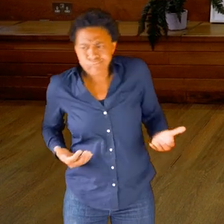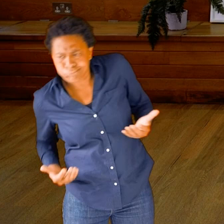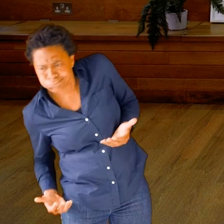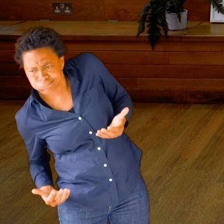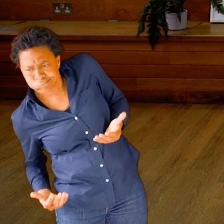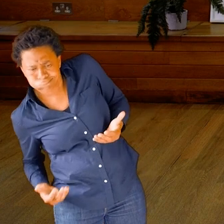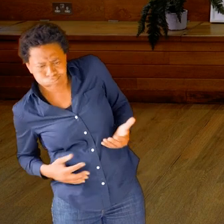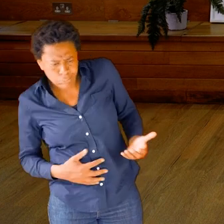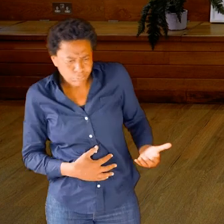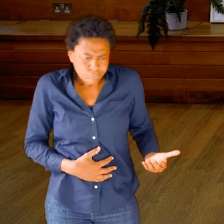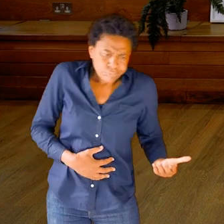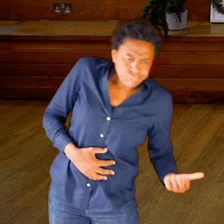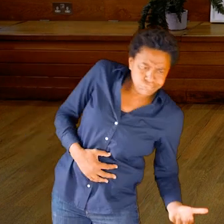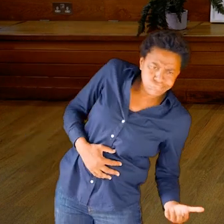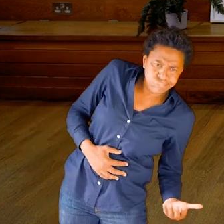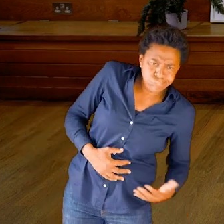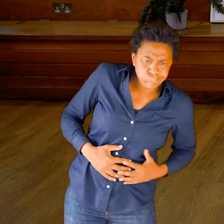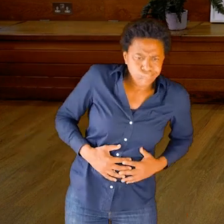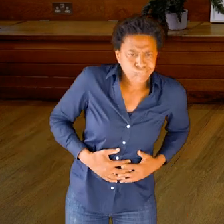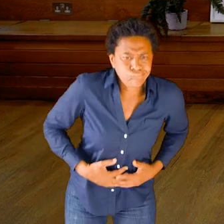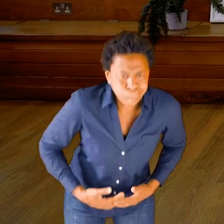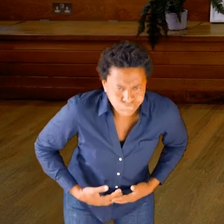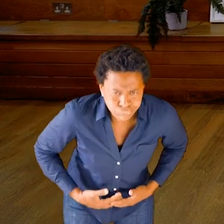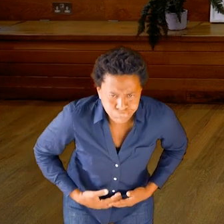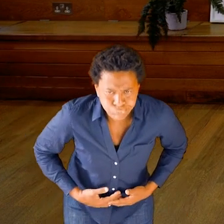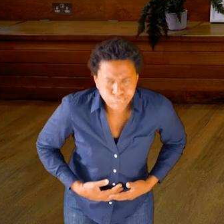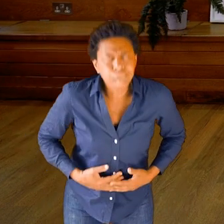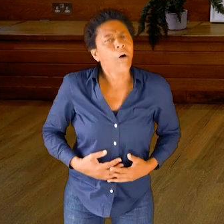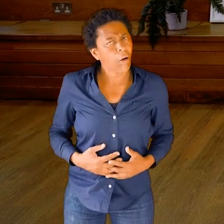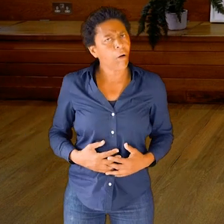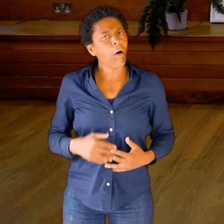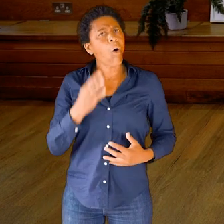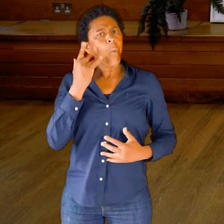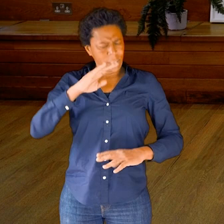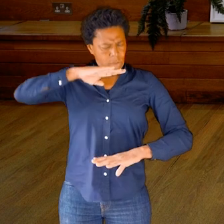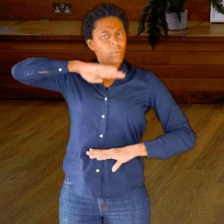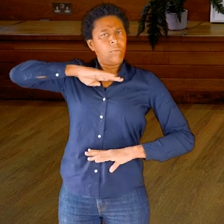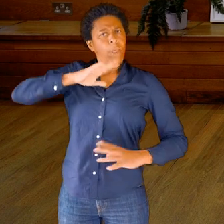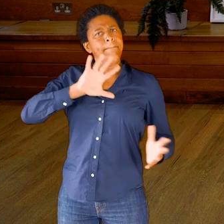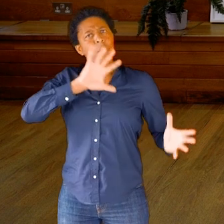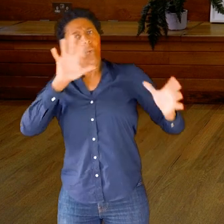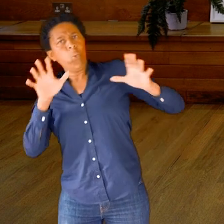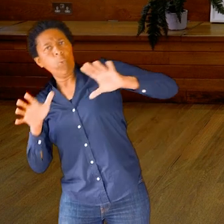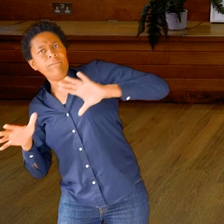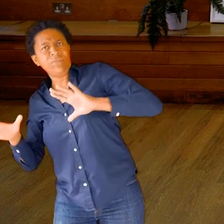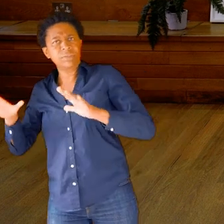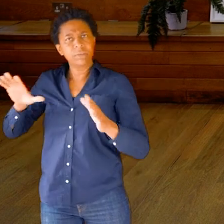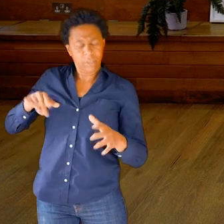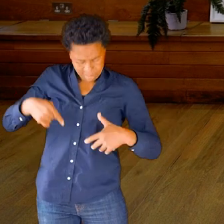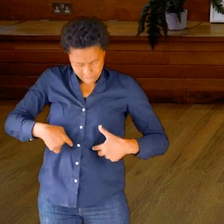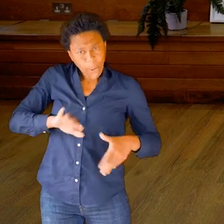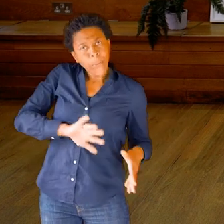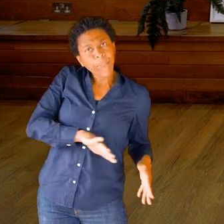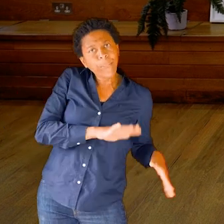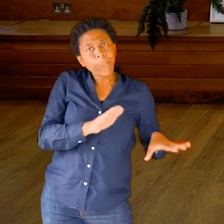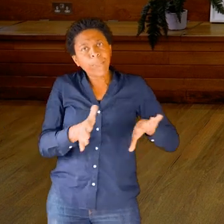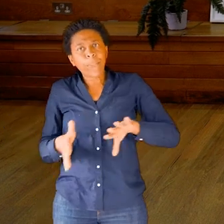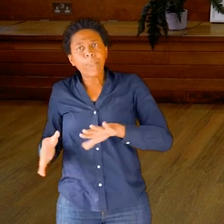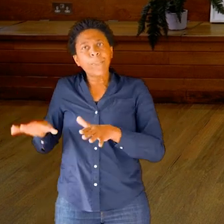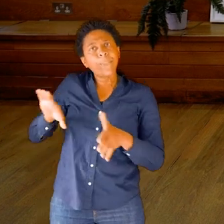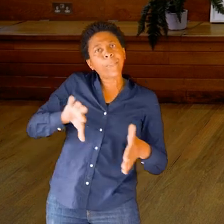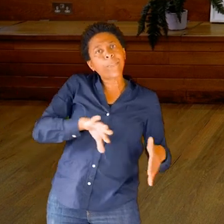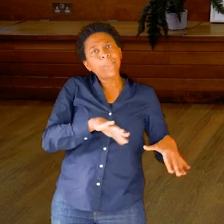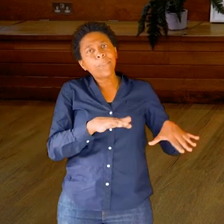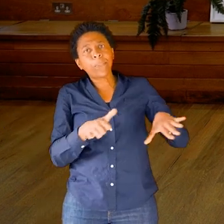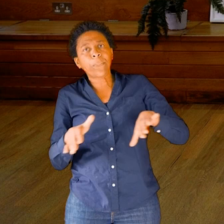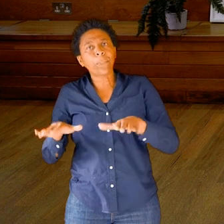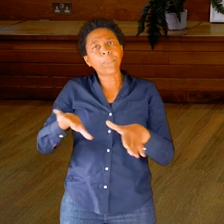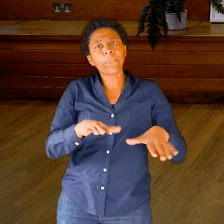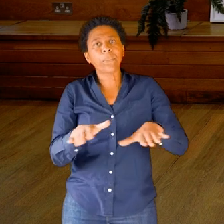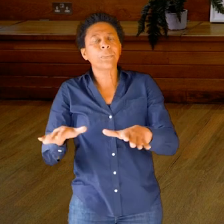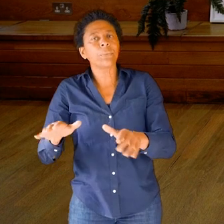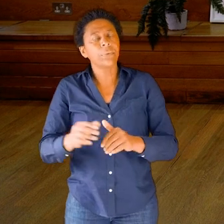A weight of the organs; as the container of the torso moves,